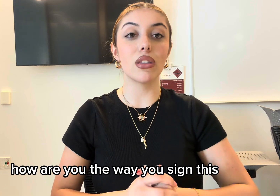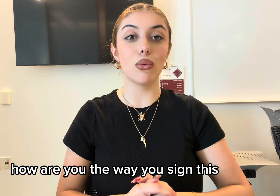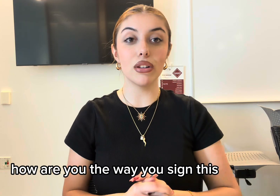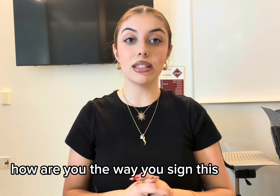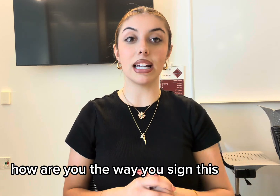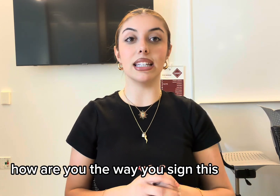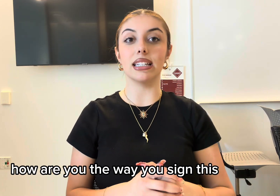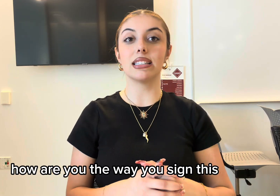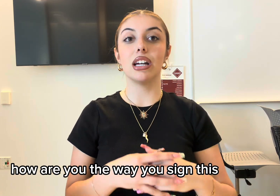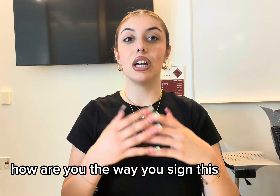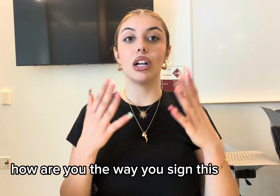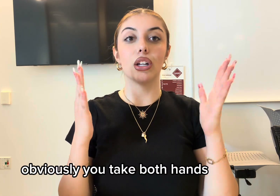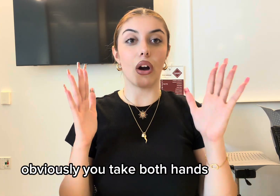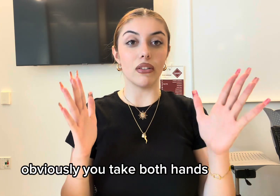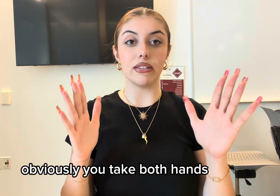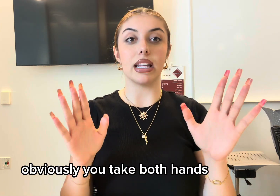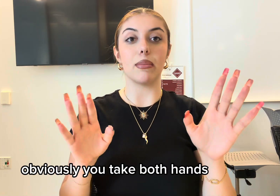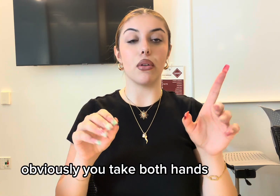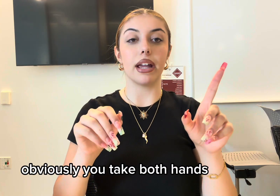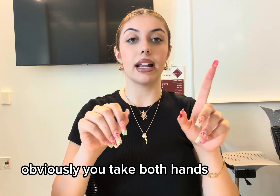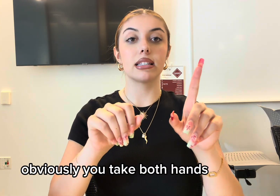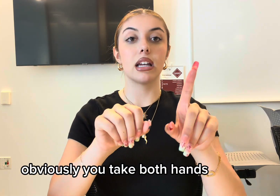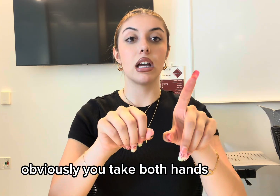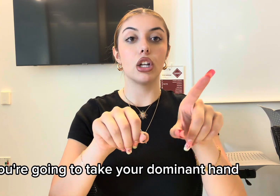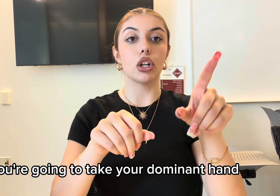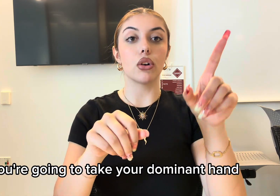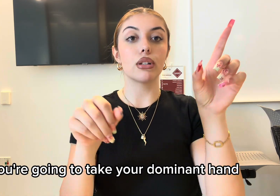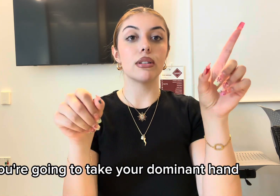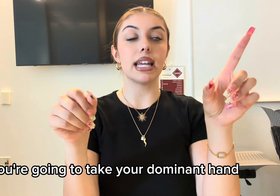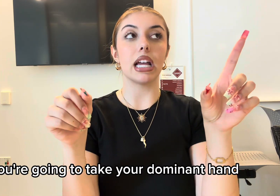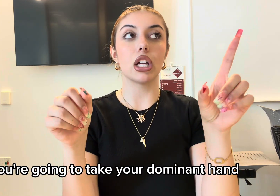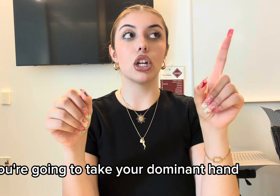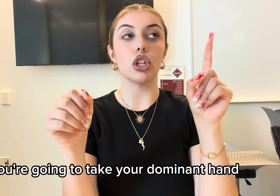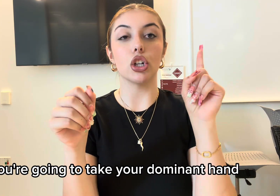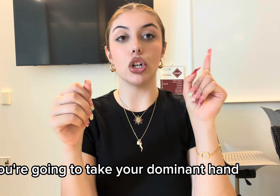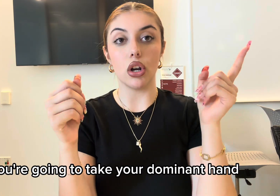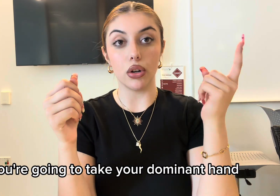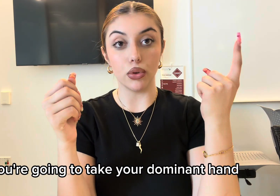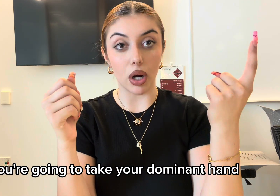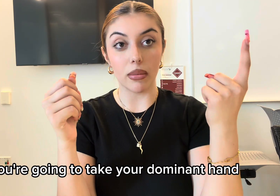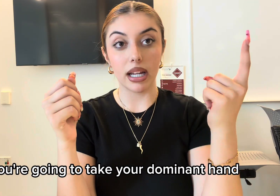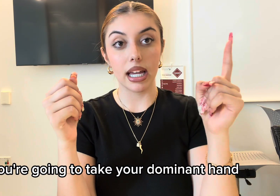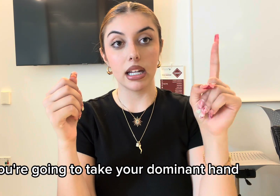The way you sign this, obviously you take both hands. You're going to take your dominant hand